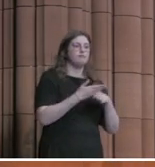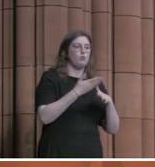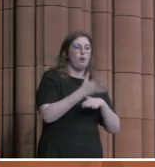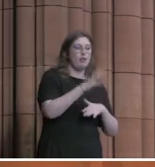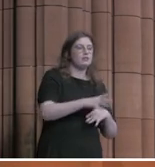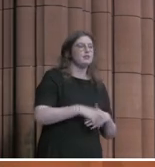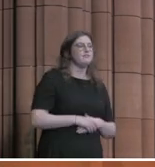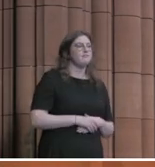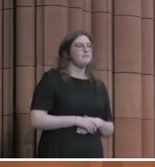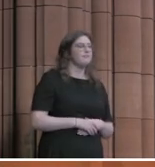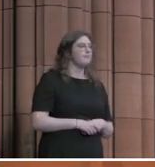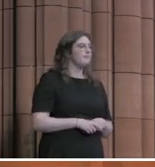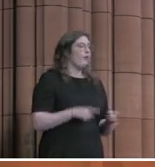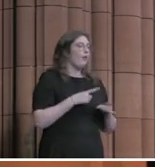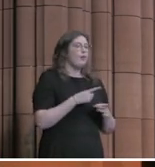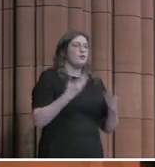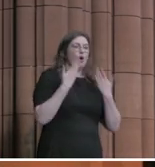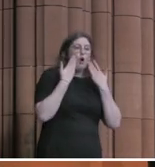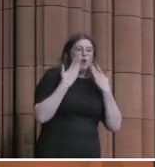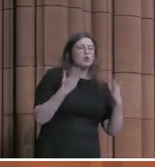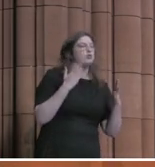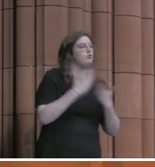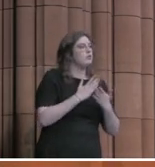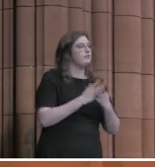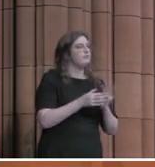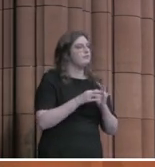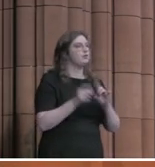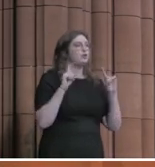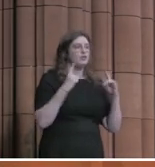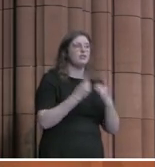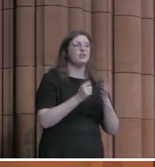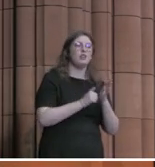These honours are a tribute to a university culture that nurtures, pioneering, thought and action.